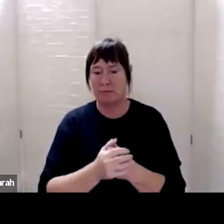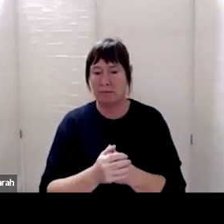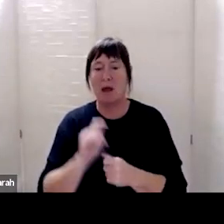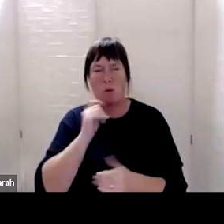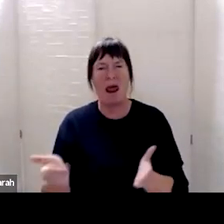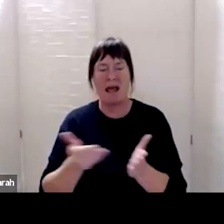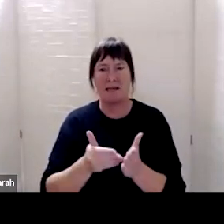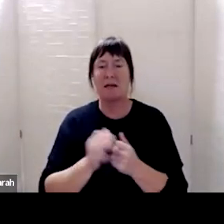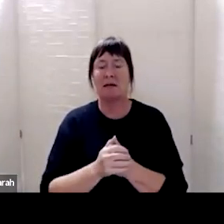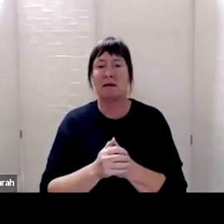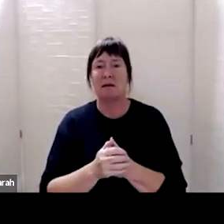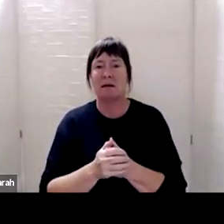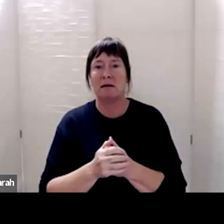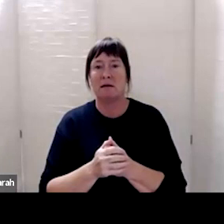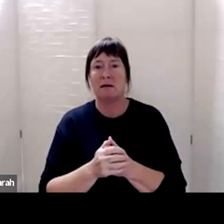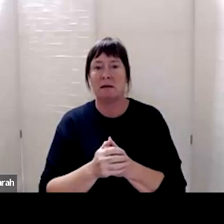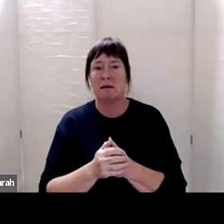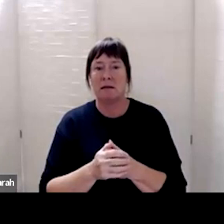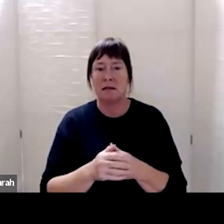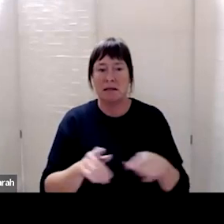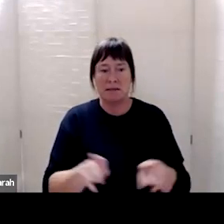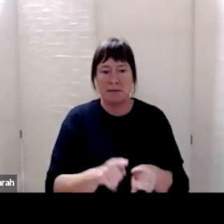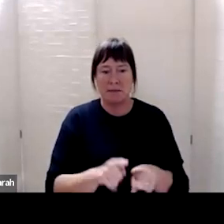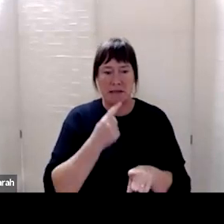So as I also said in my introduction,